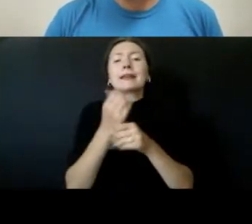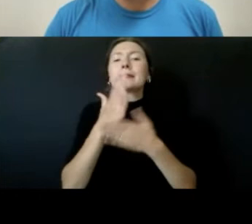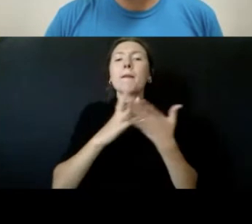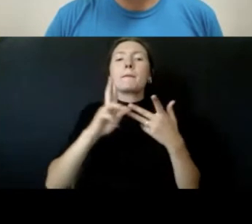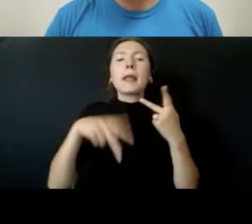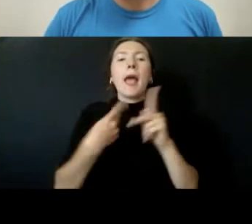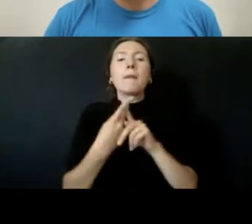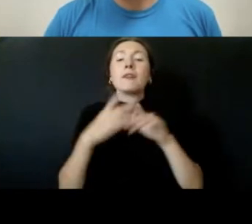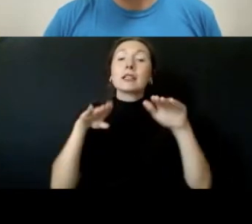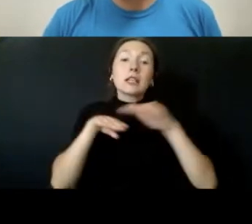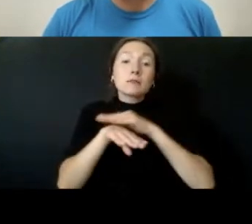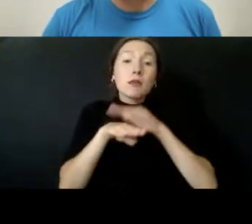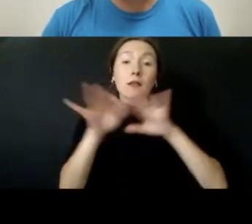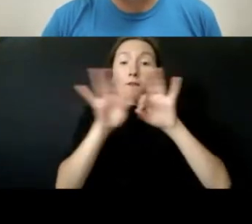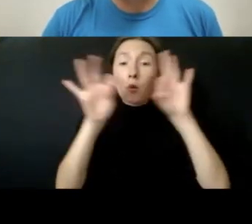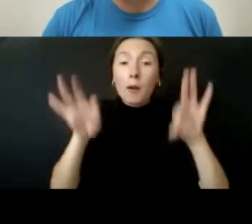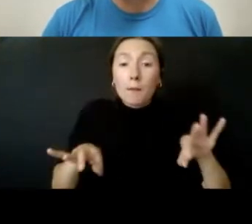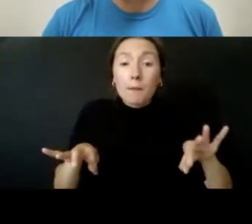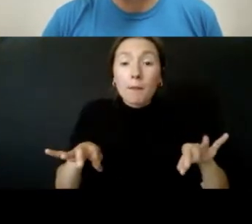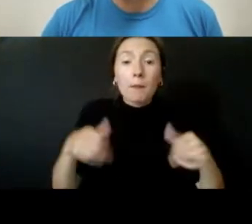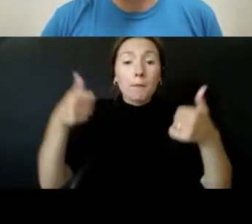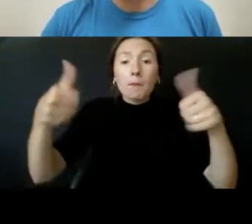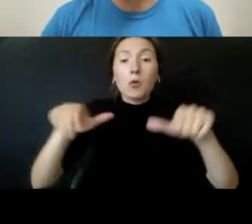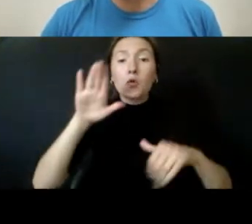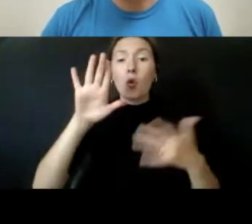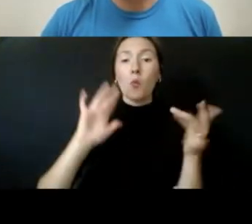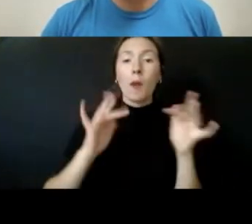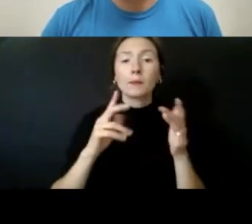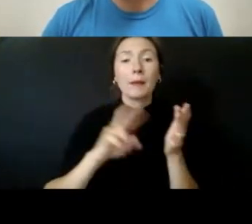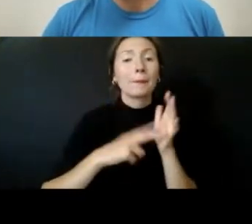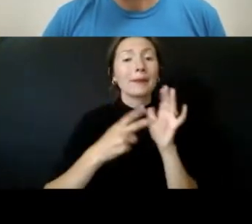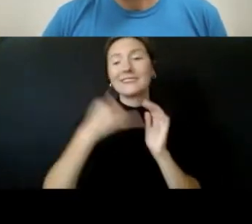um you know use an airtable form there's there's a hundred different ways you can